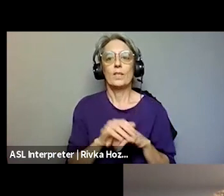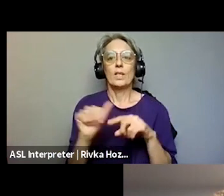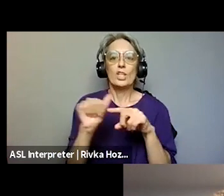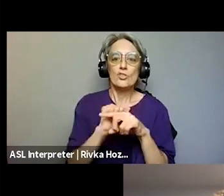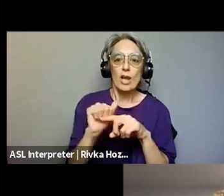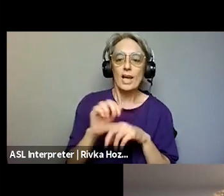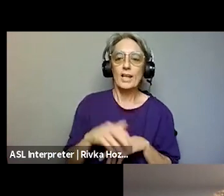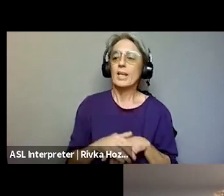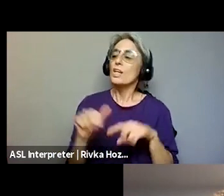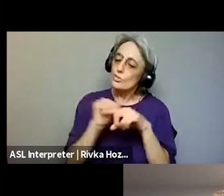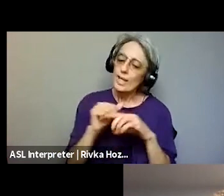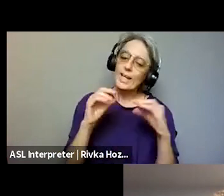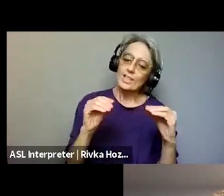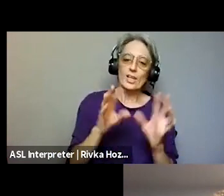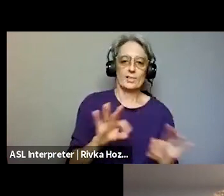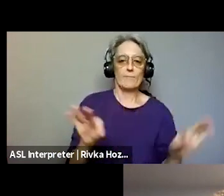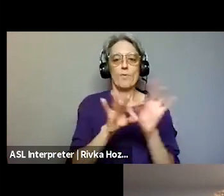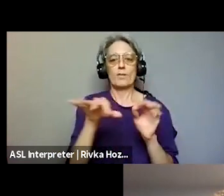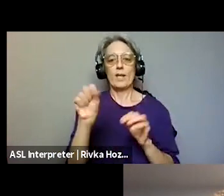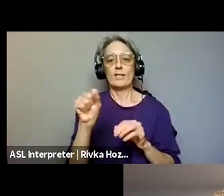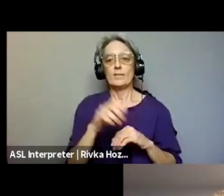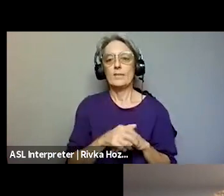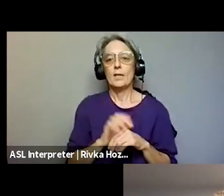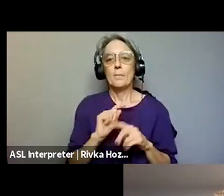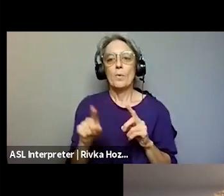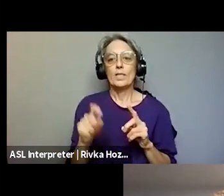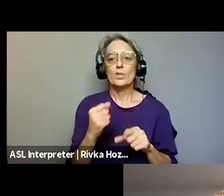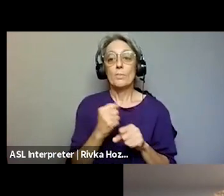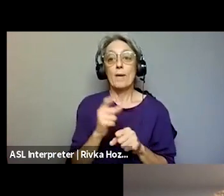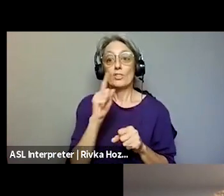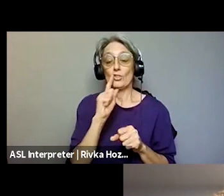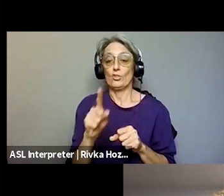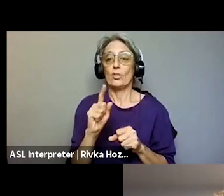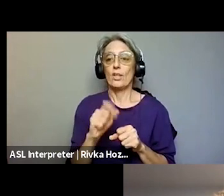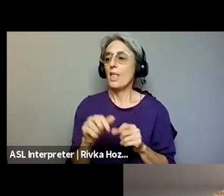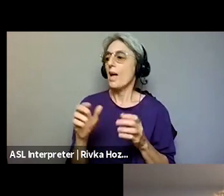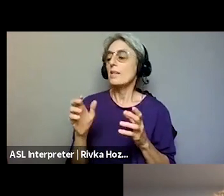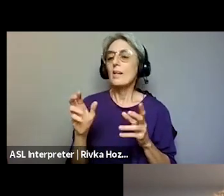is vital but we also need to ensure that the facilities and the programs are accessible. I